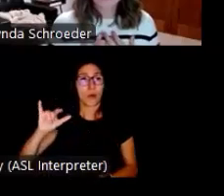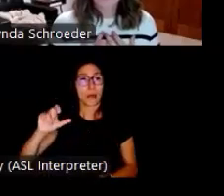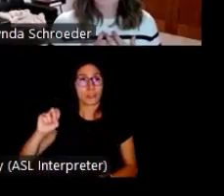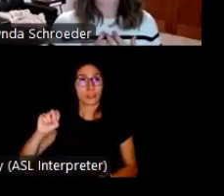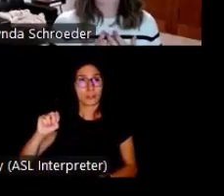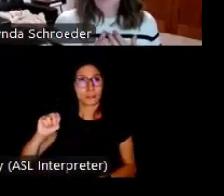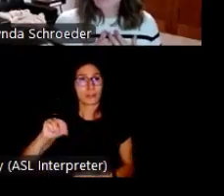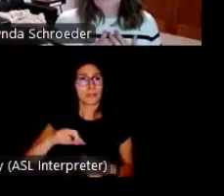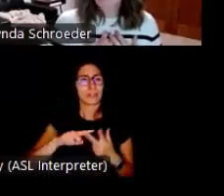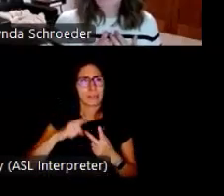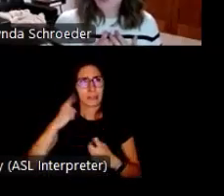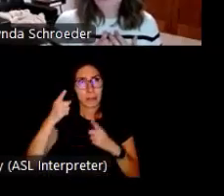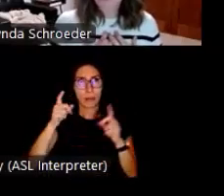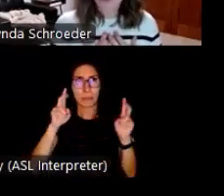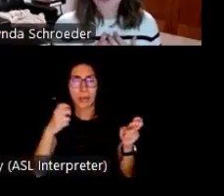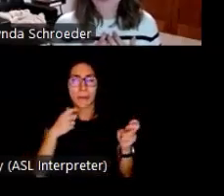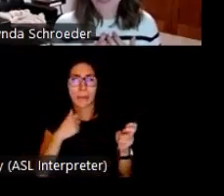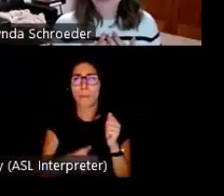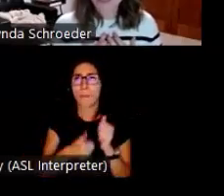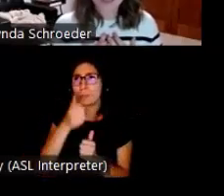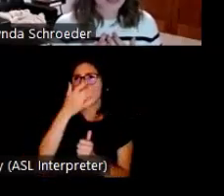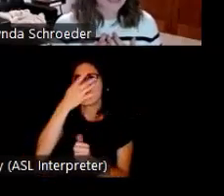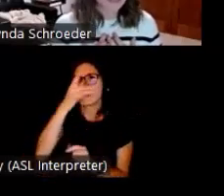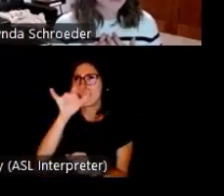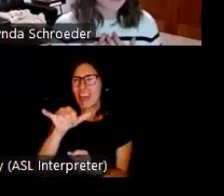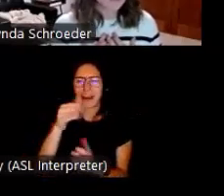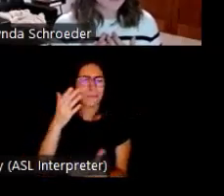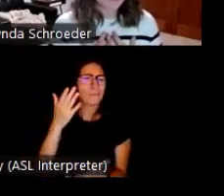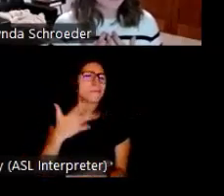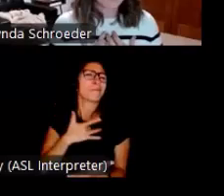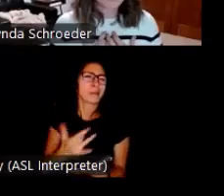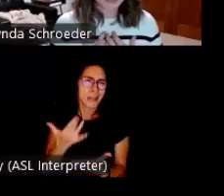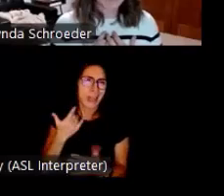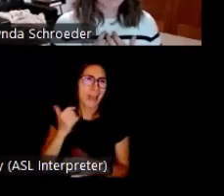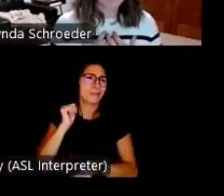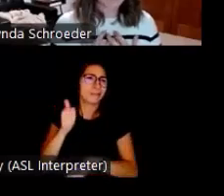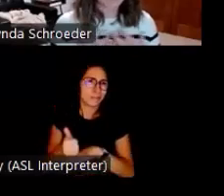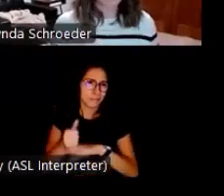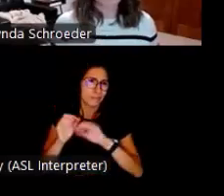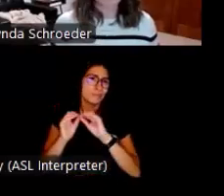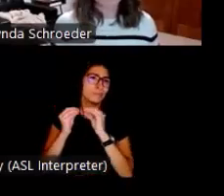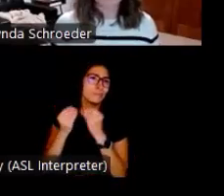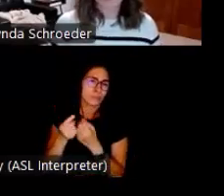And there's probably a coalition working in that space. For example, a couple of rural communities